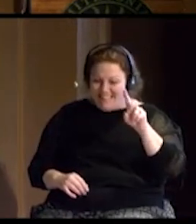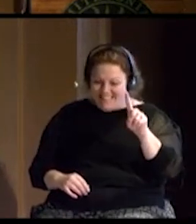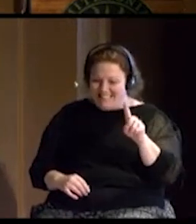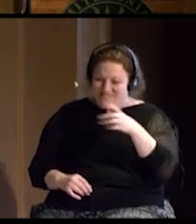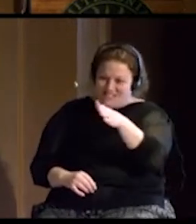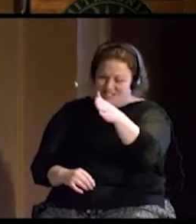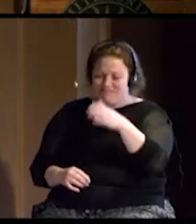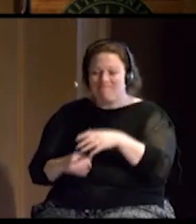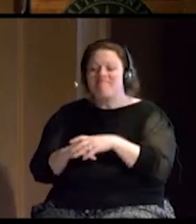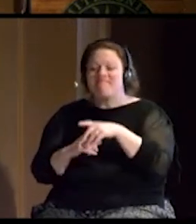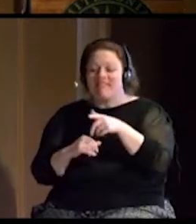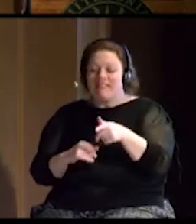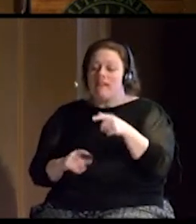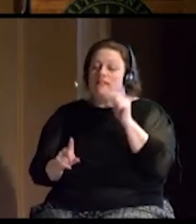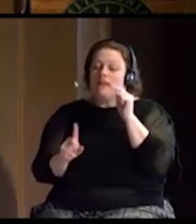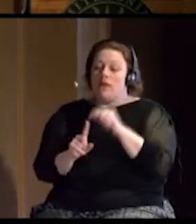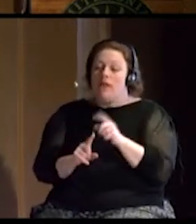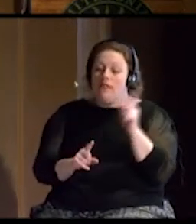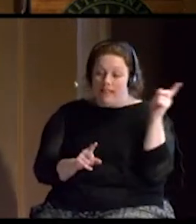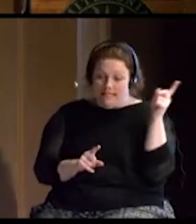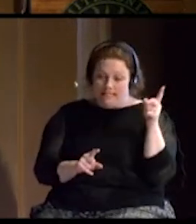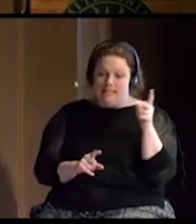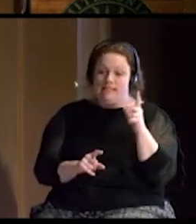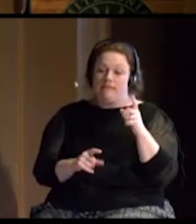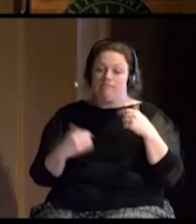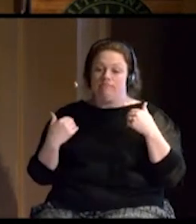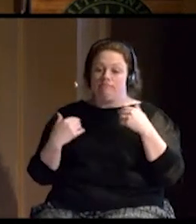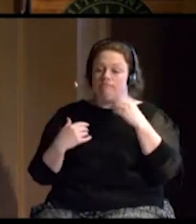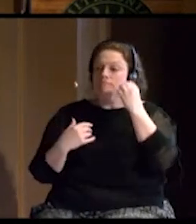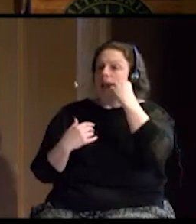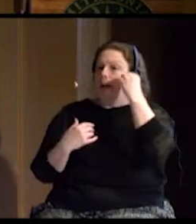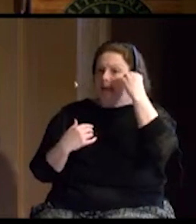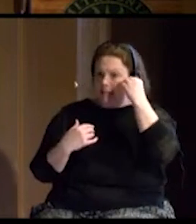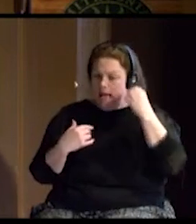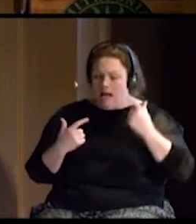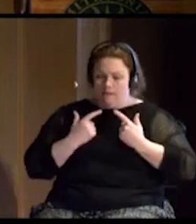So here we have ancestral habitat reconstructions plotted onto the time tree of Carangaria,